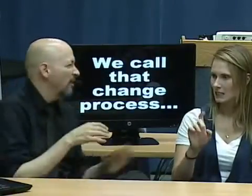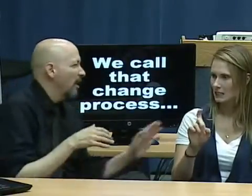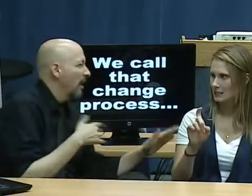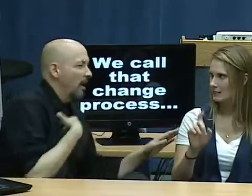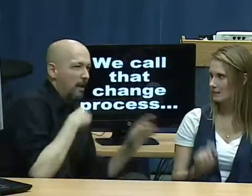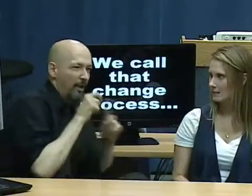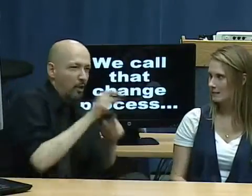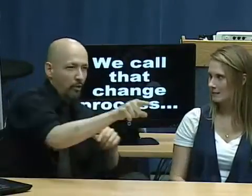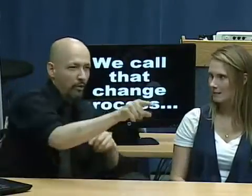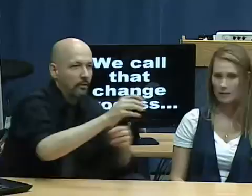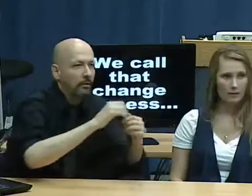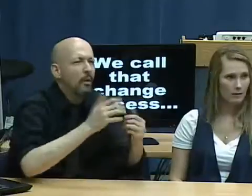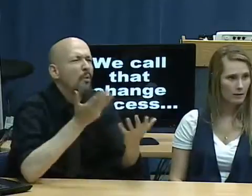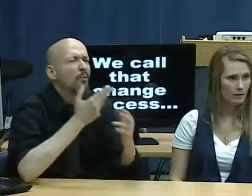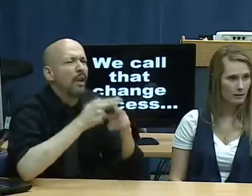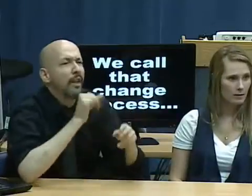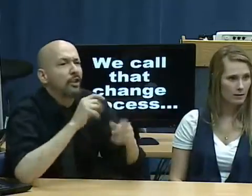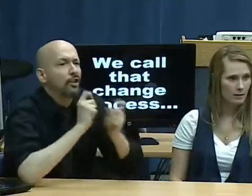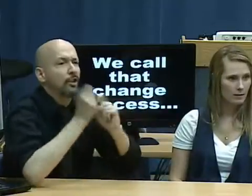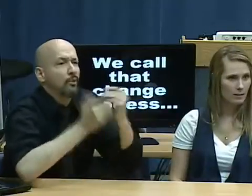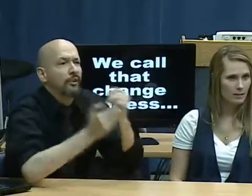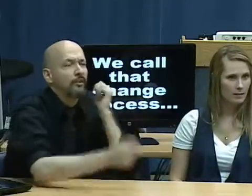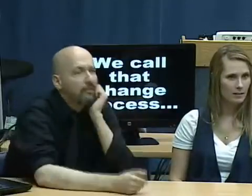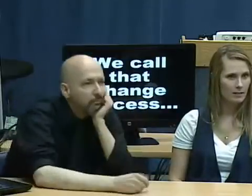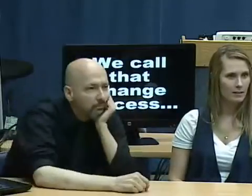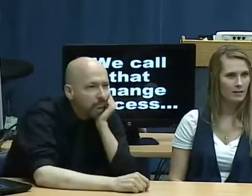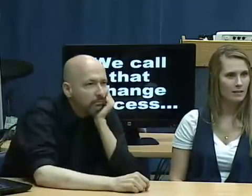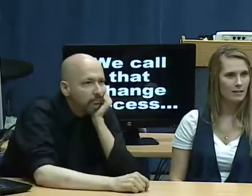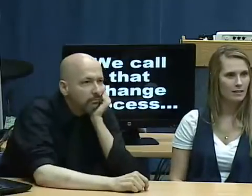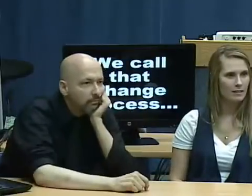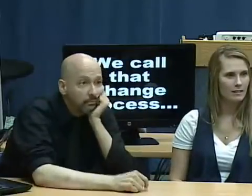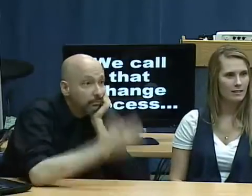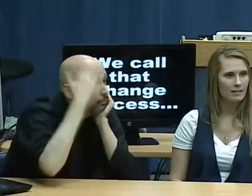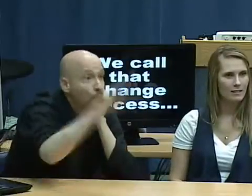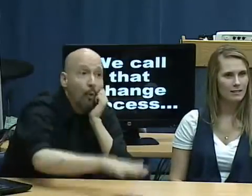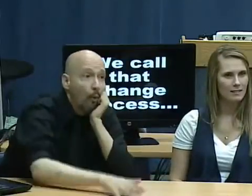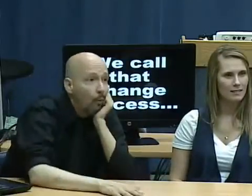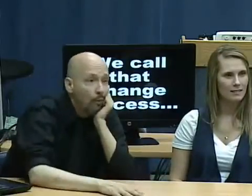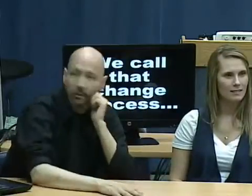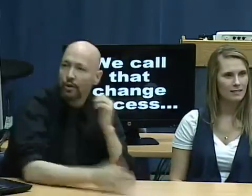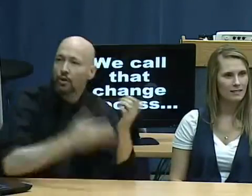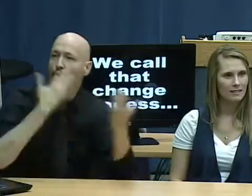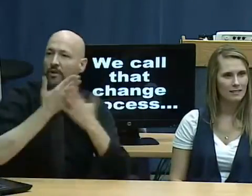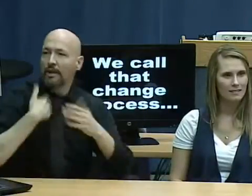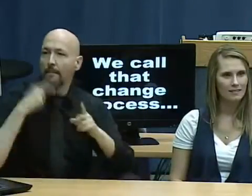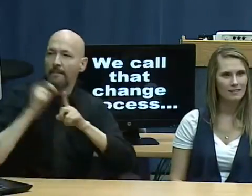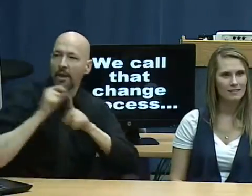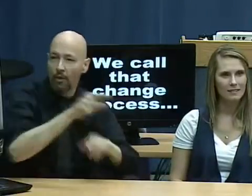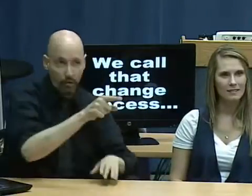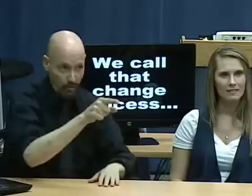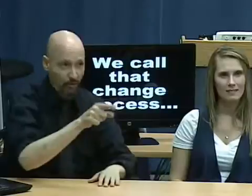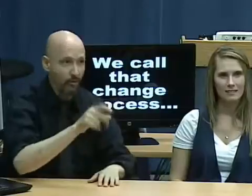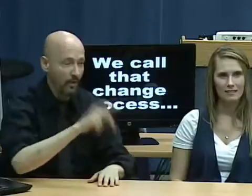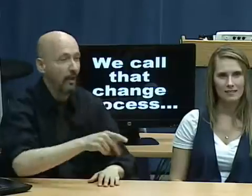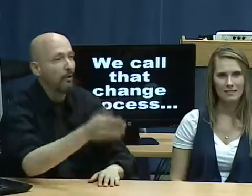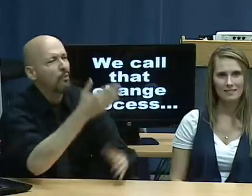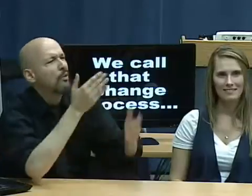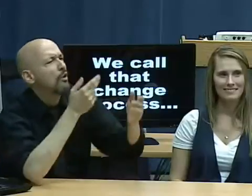L-E-X... I'm checking her answer. What's that change called? You don't know? It's a good time to pick on her.